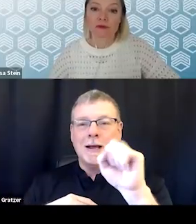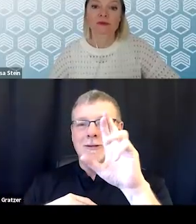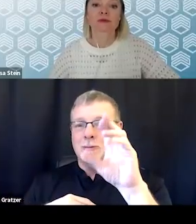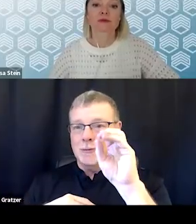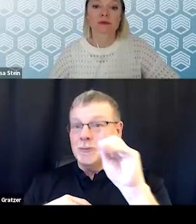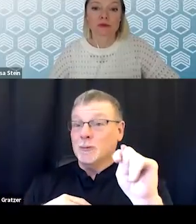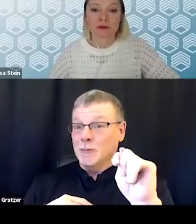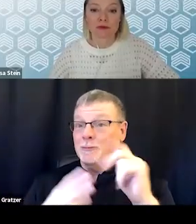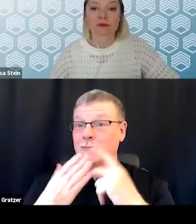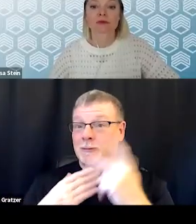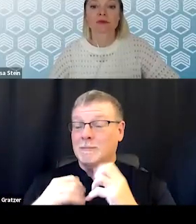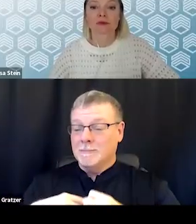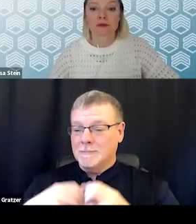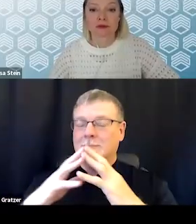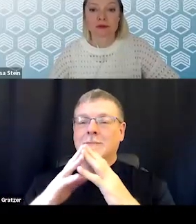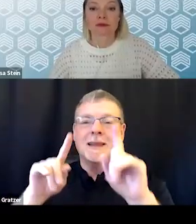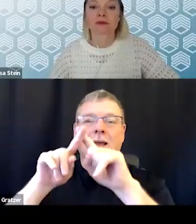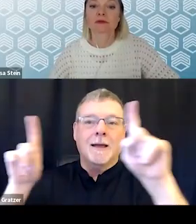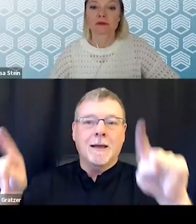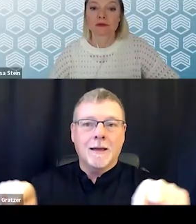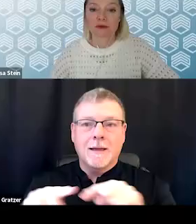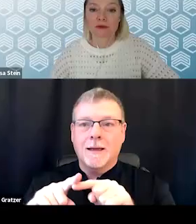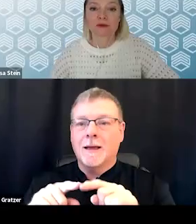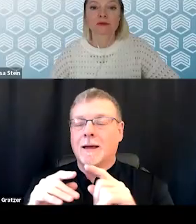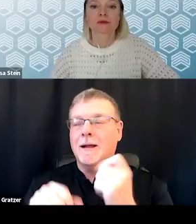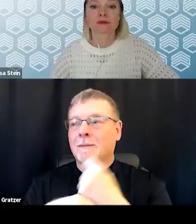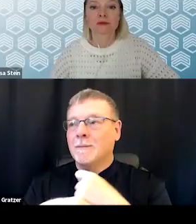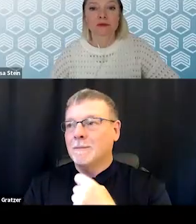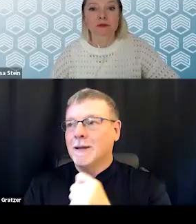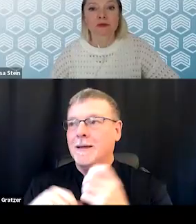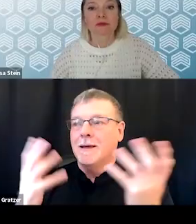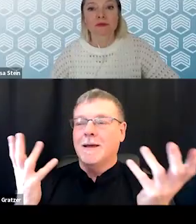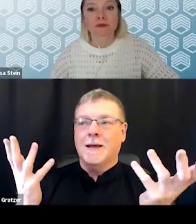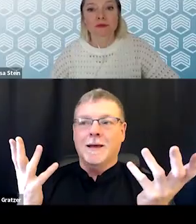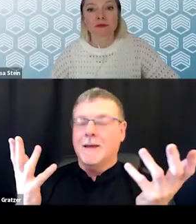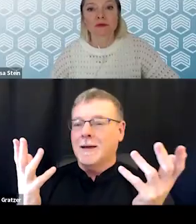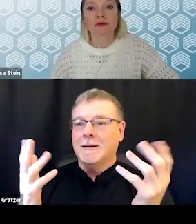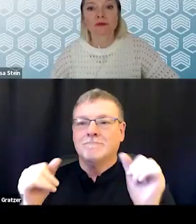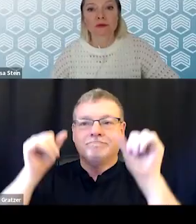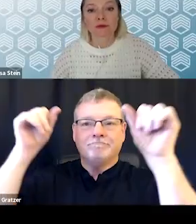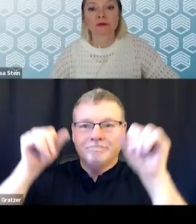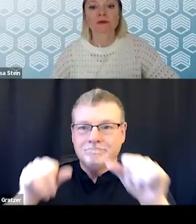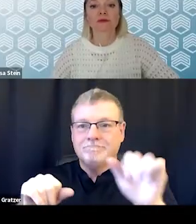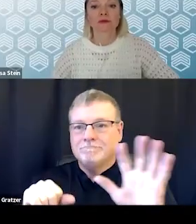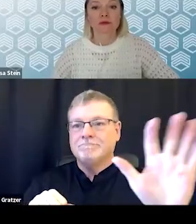There were kind of yard signs that were created. There were signs that were put up throughout the city